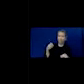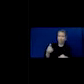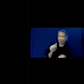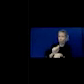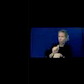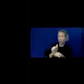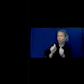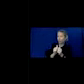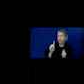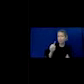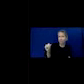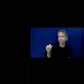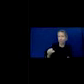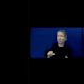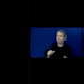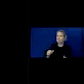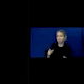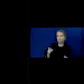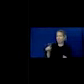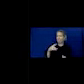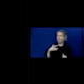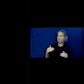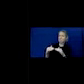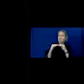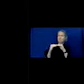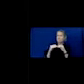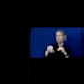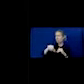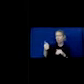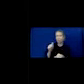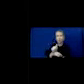and that they can do just as much good as all of the other employees in that business.